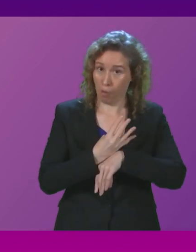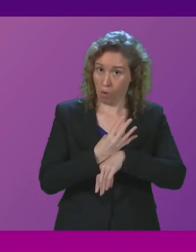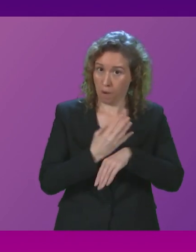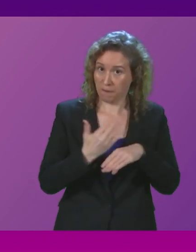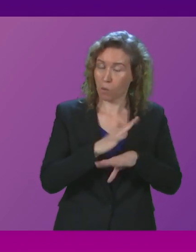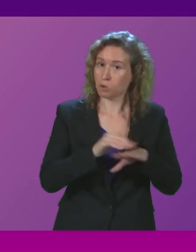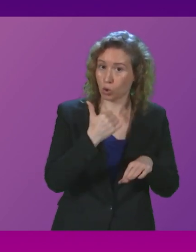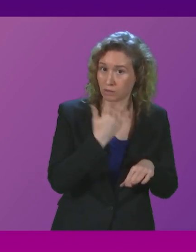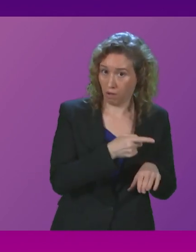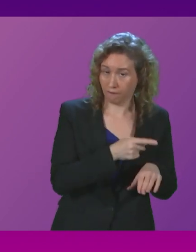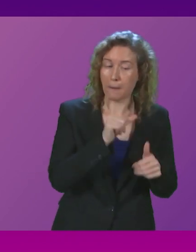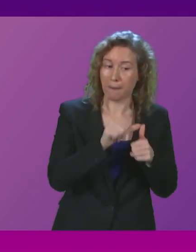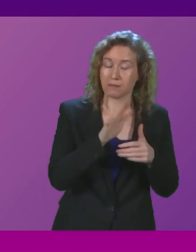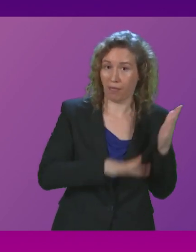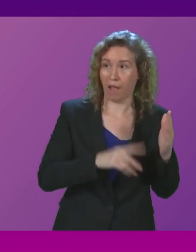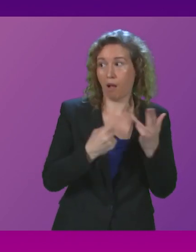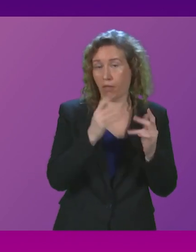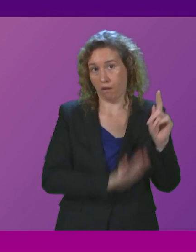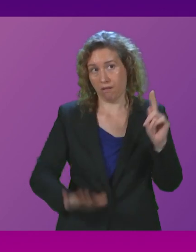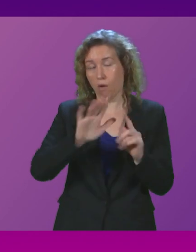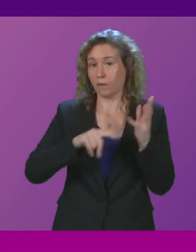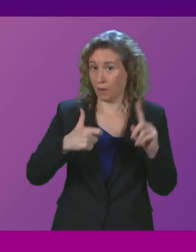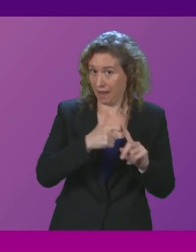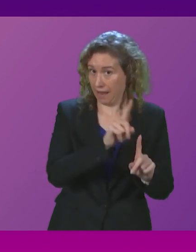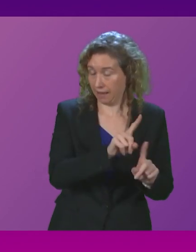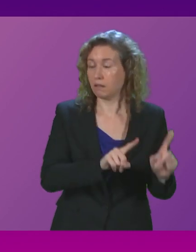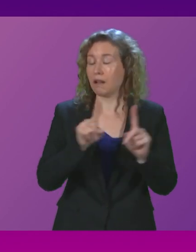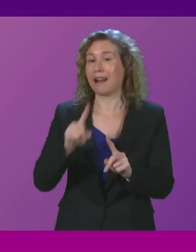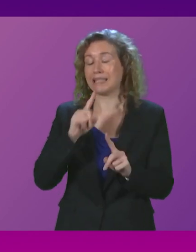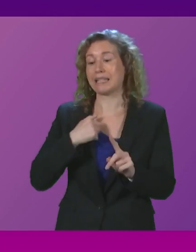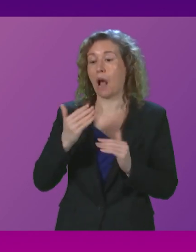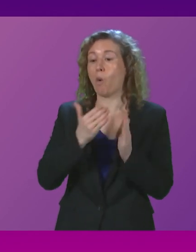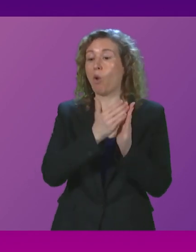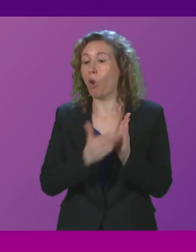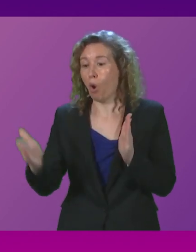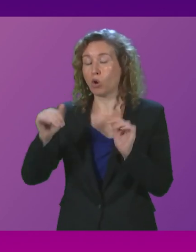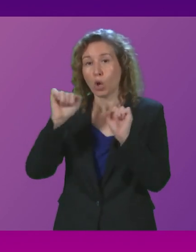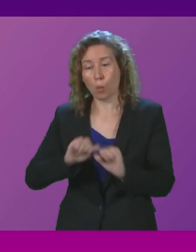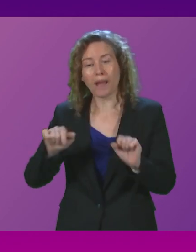good enough but was better than in other parts of the UK, and I said that about our longer-wait performance, too.